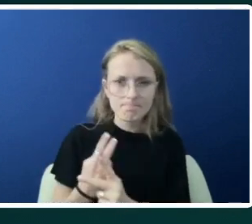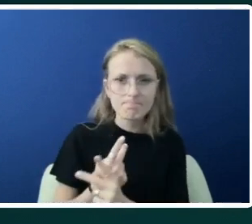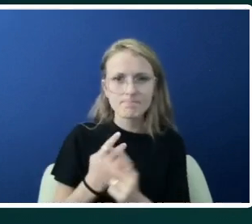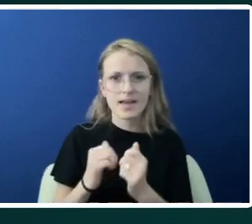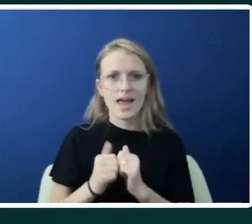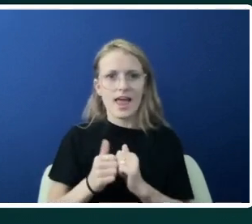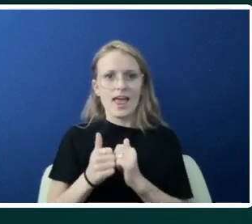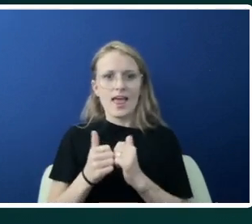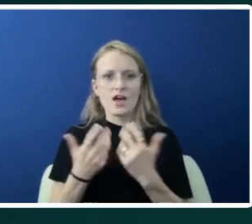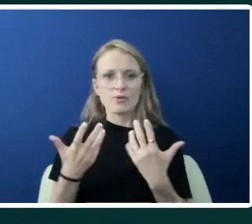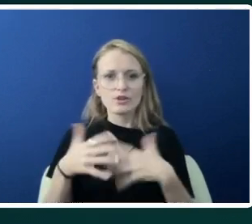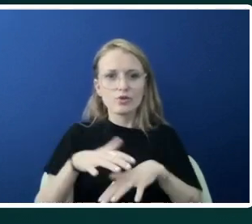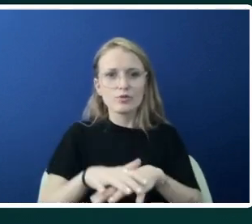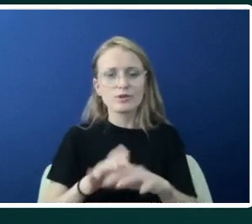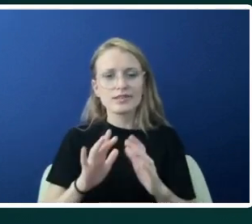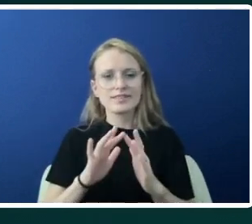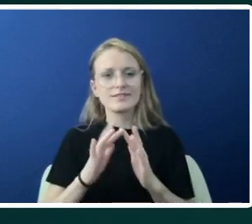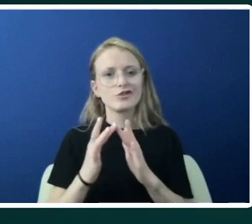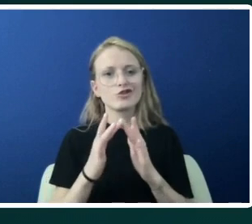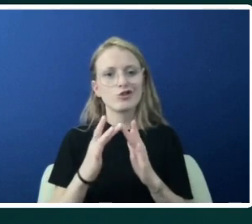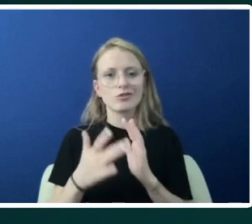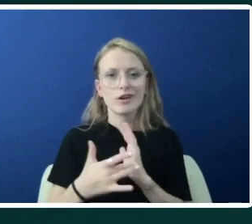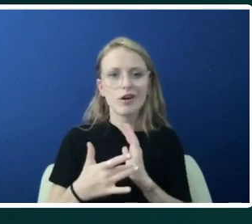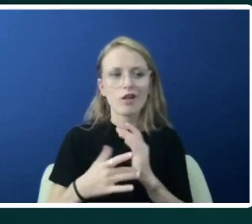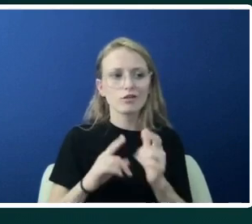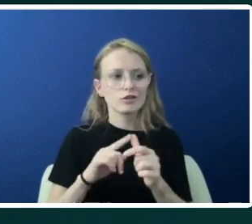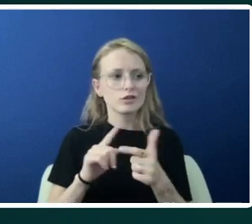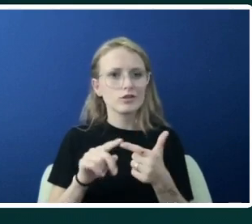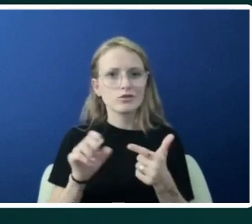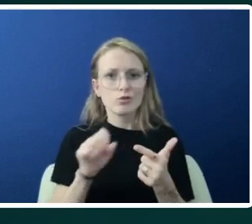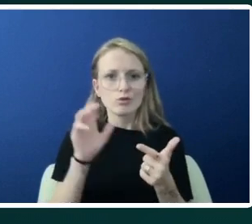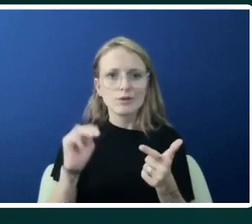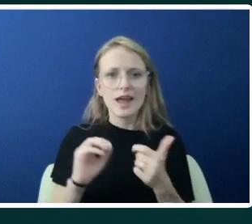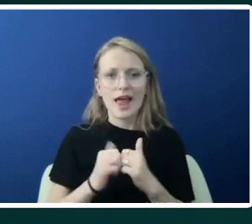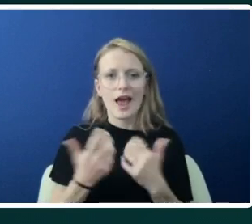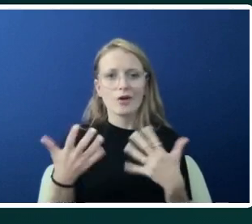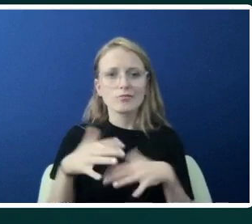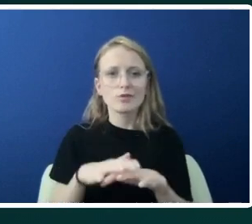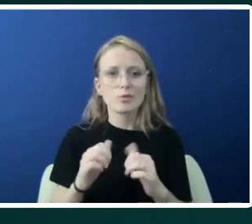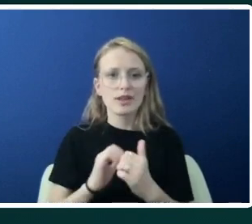digital technologies and social media into the existing standards for our state has